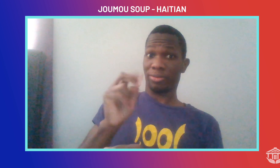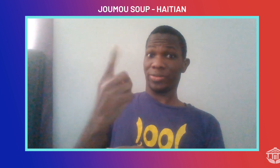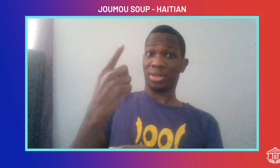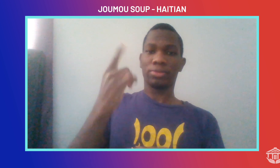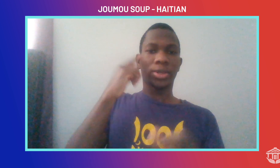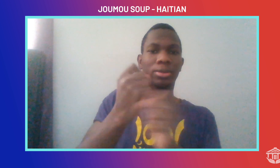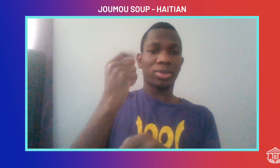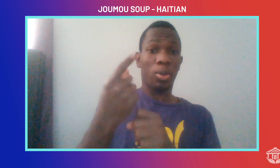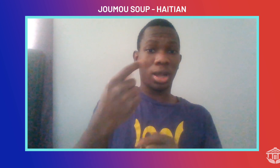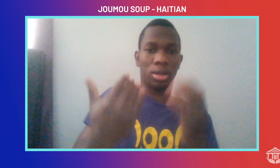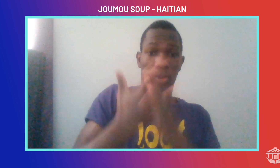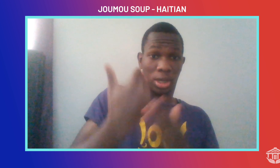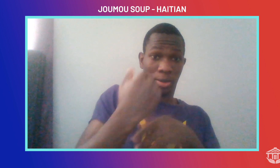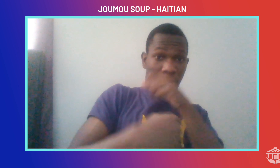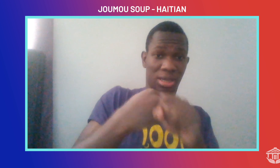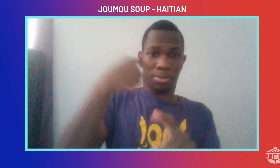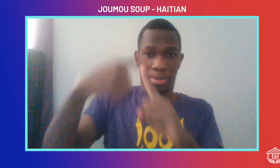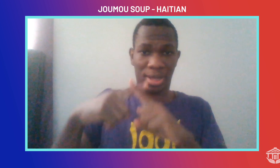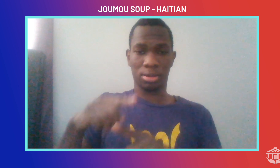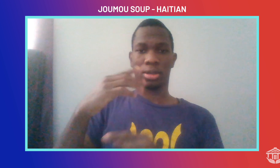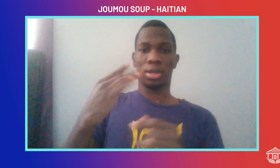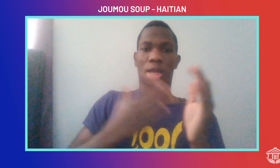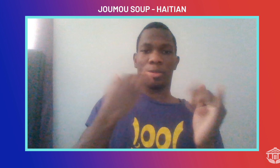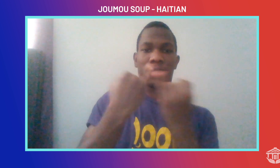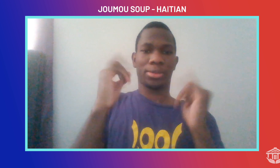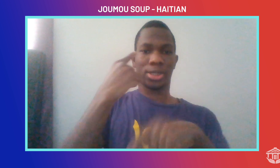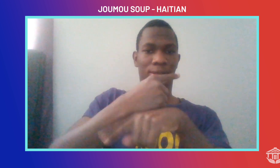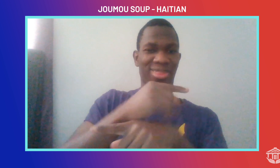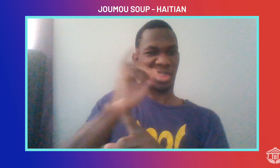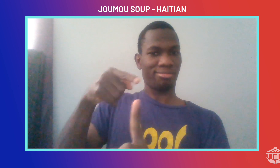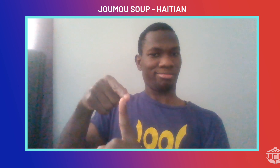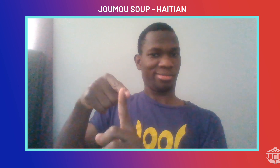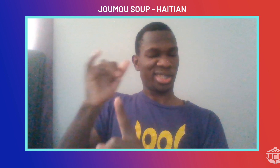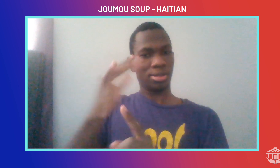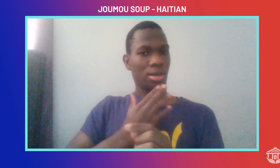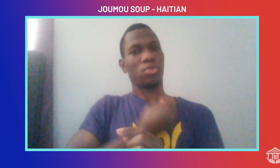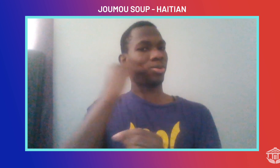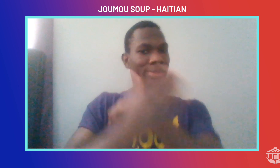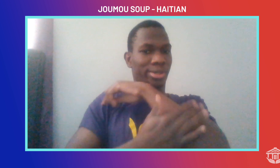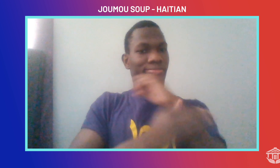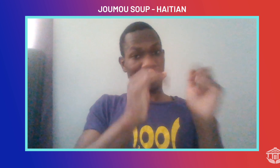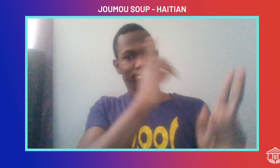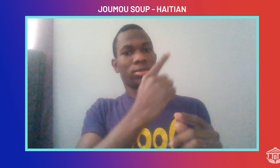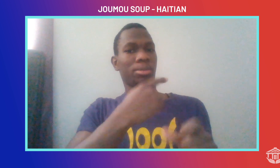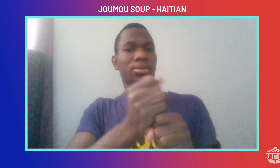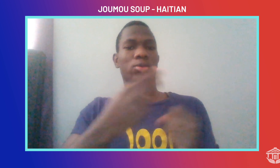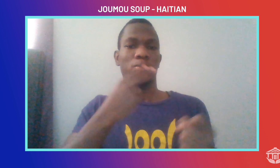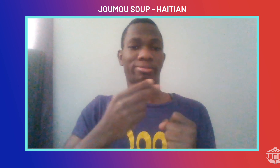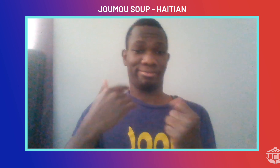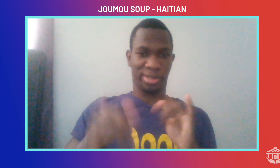Day. It’s important to pay respect to our home country of Haiti and carry on the tradition.